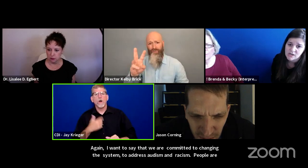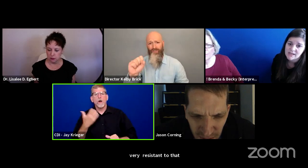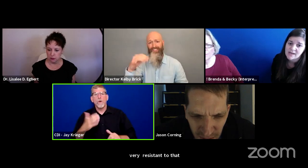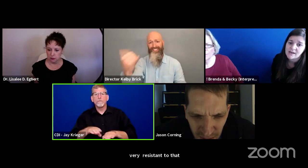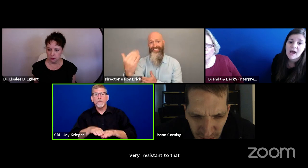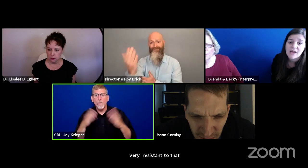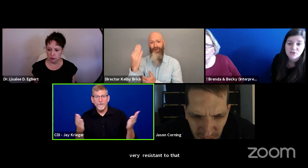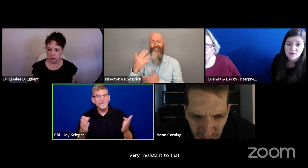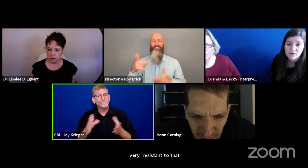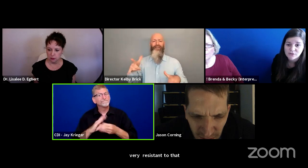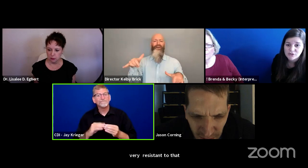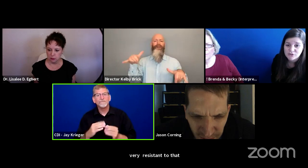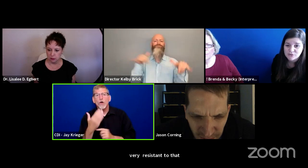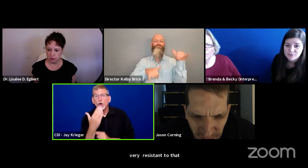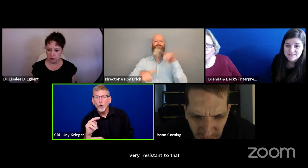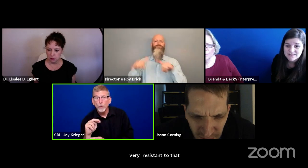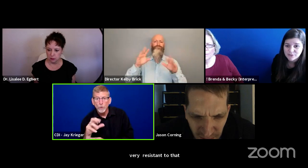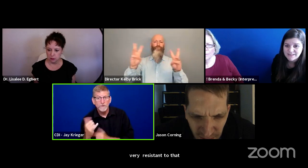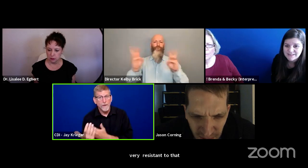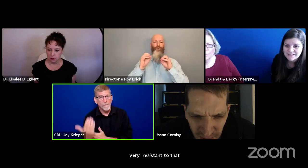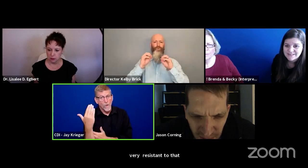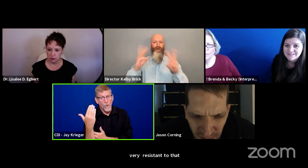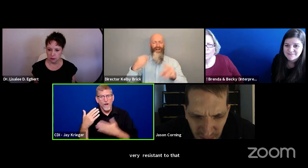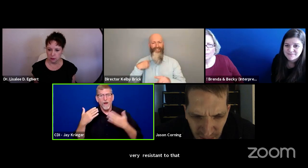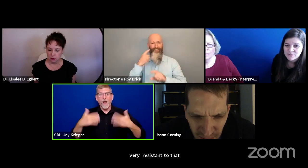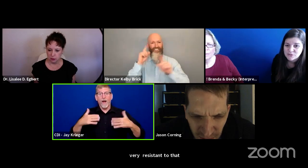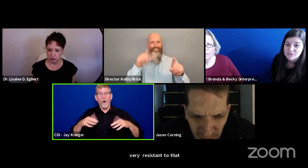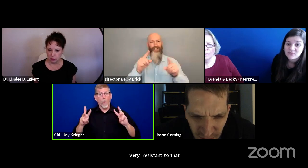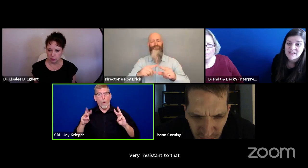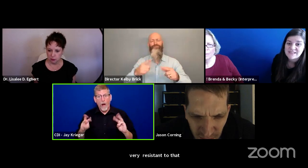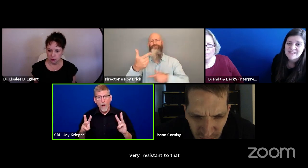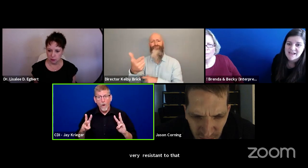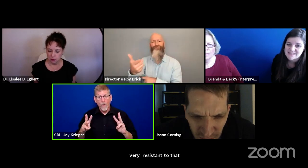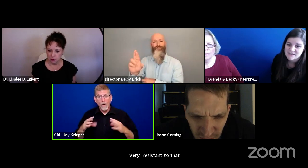Again, I do have good news this morning, which was fantastic.